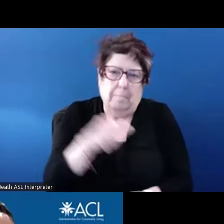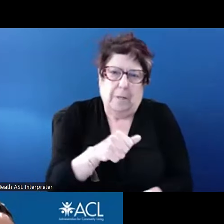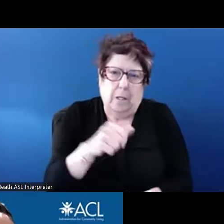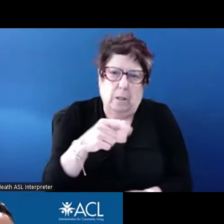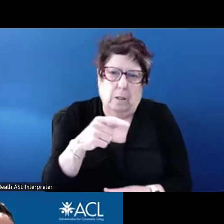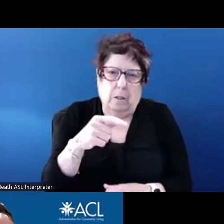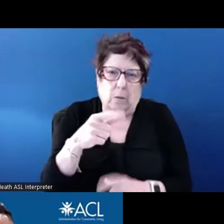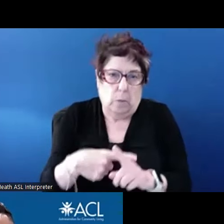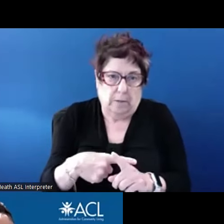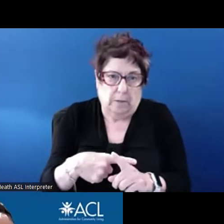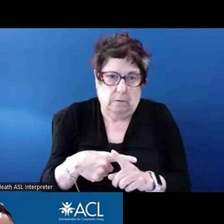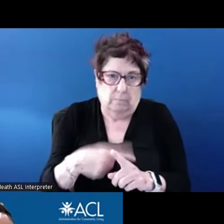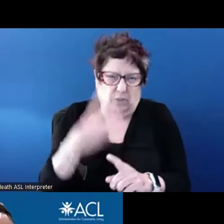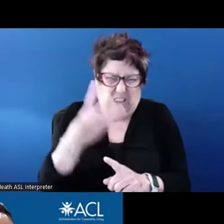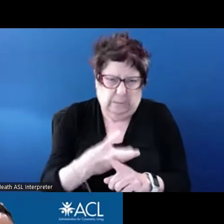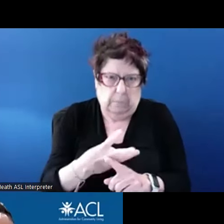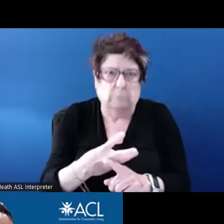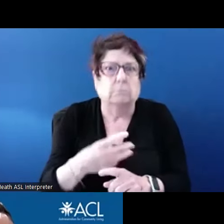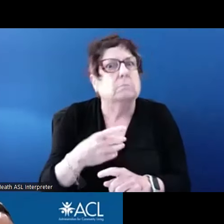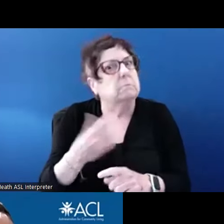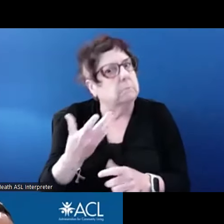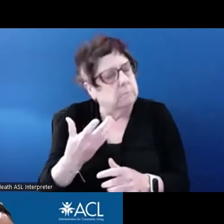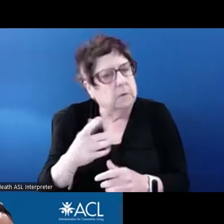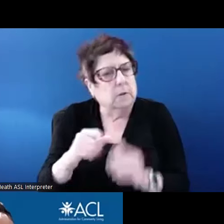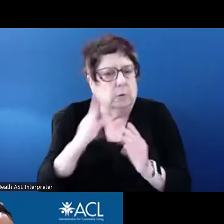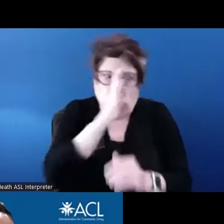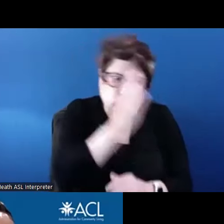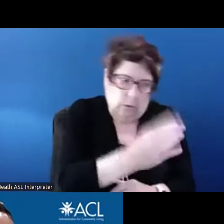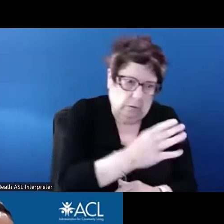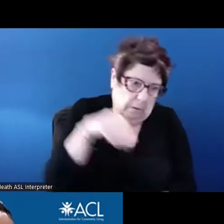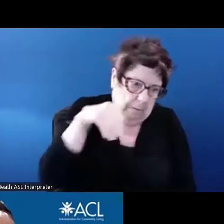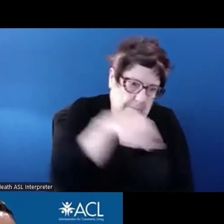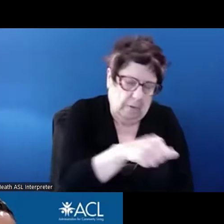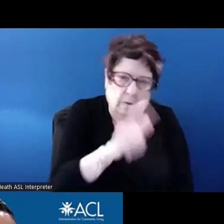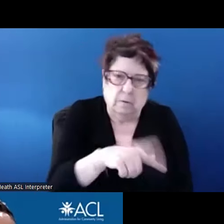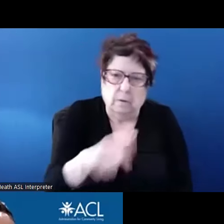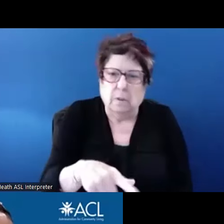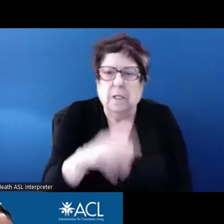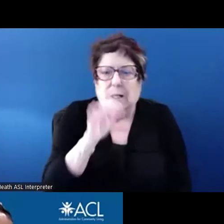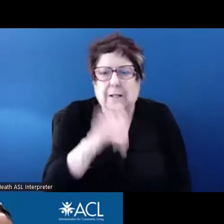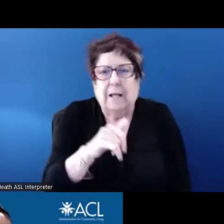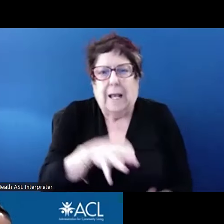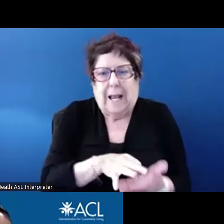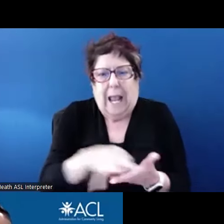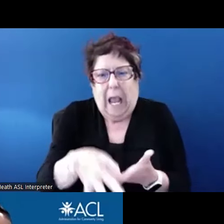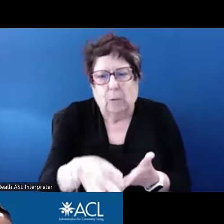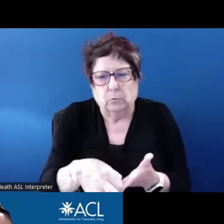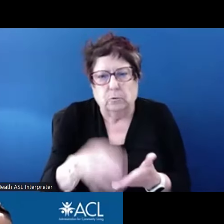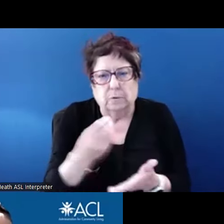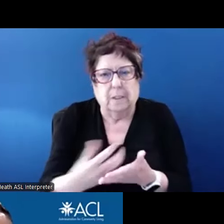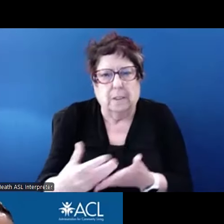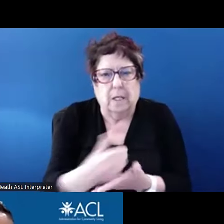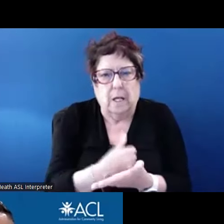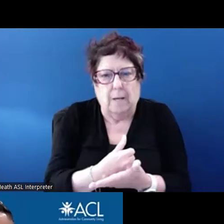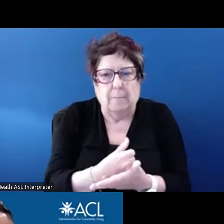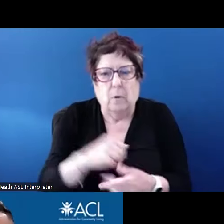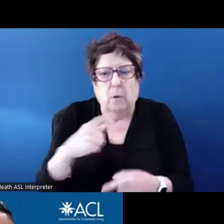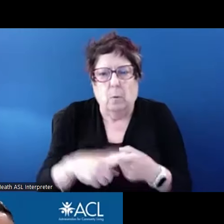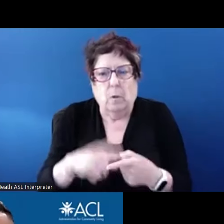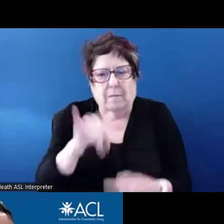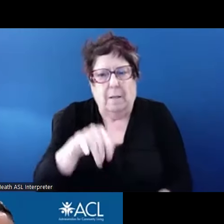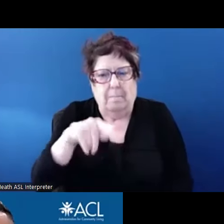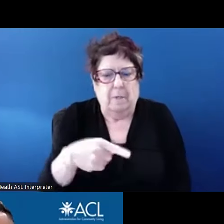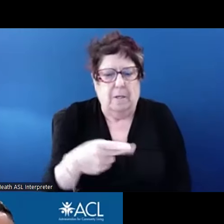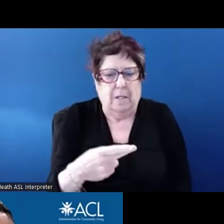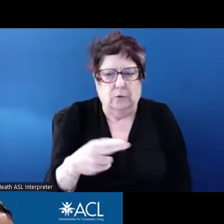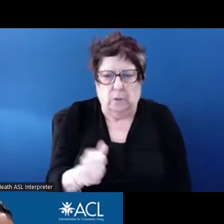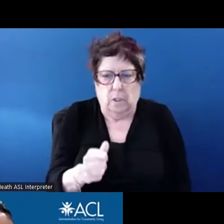does that count as income when PHA calculates the income for the MS program if it is short-term